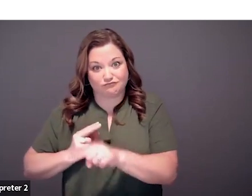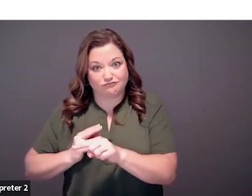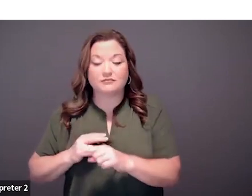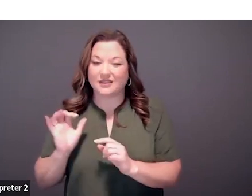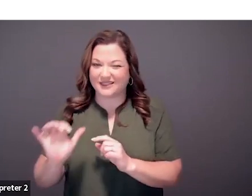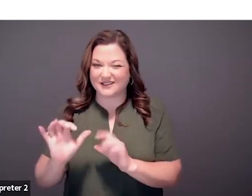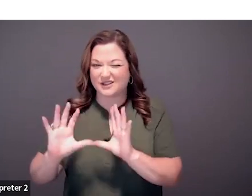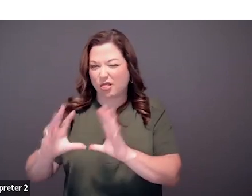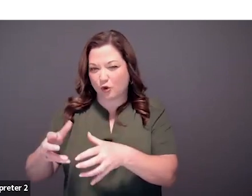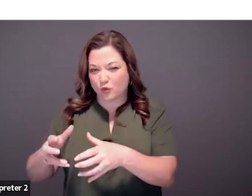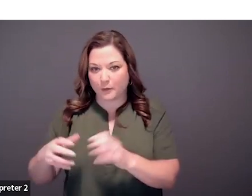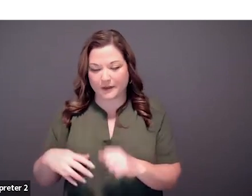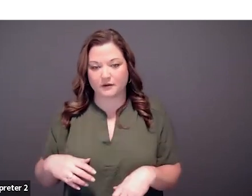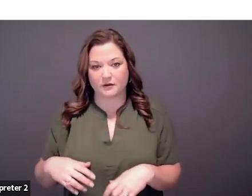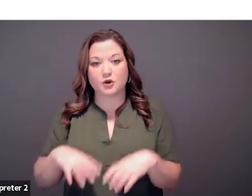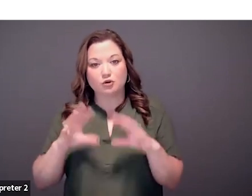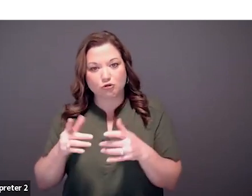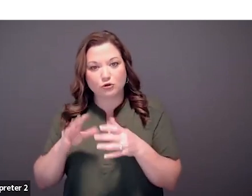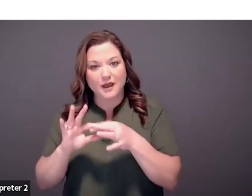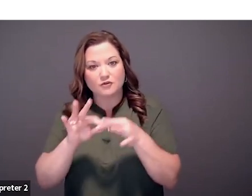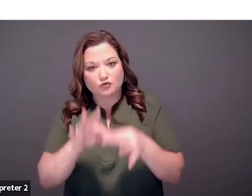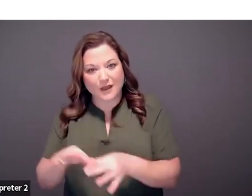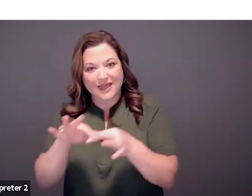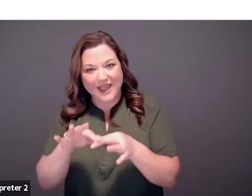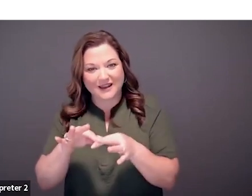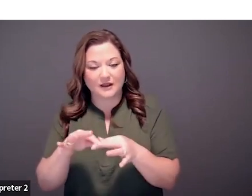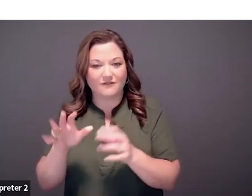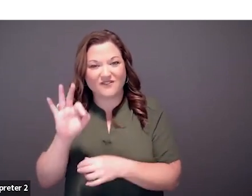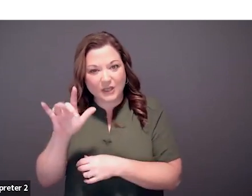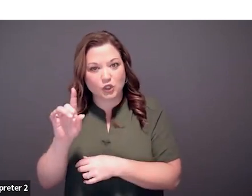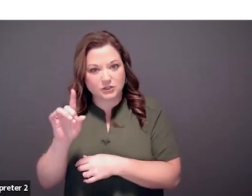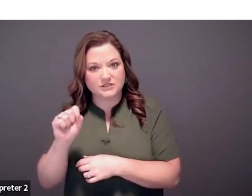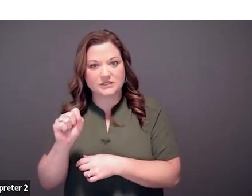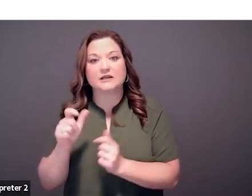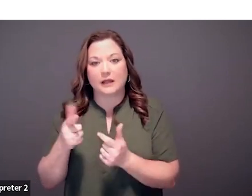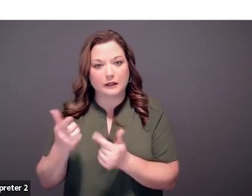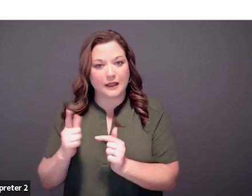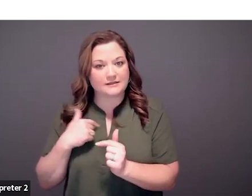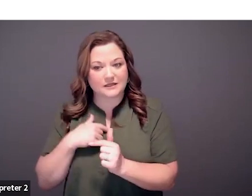That's a grouping of related fields that allows us to group those together.